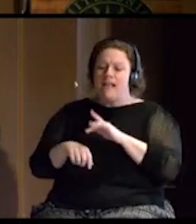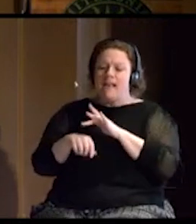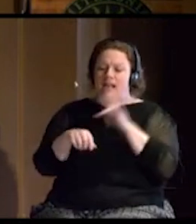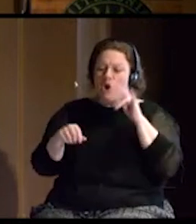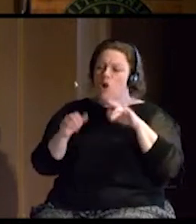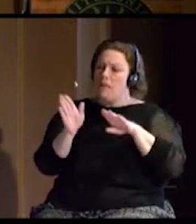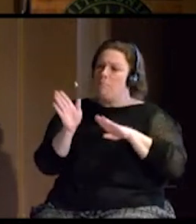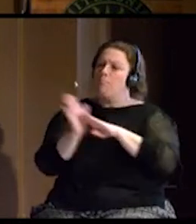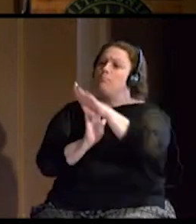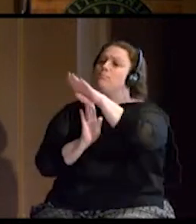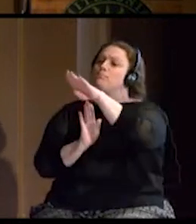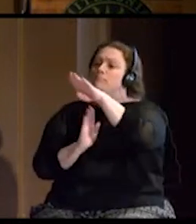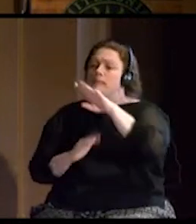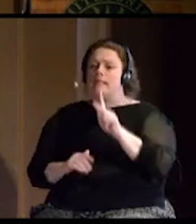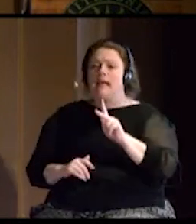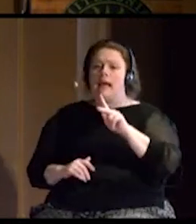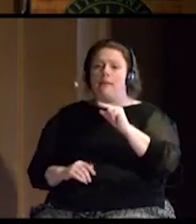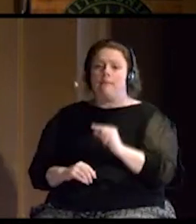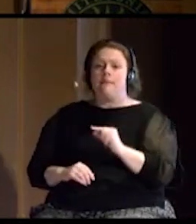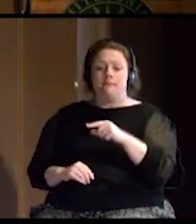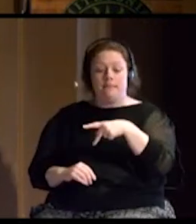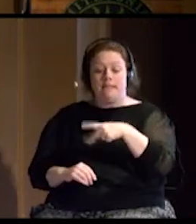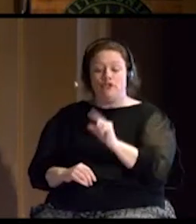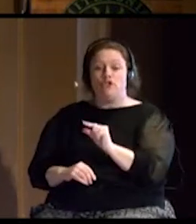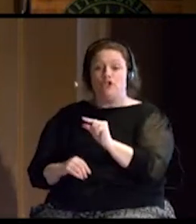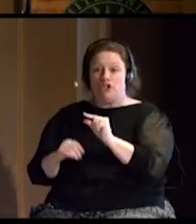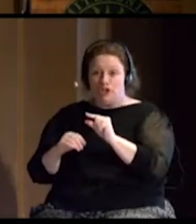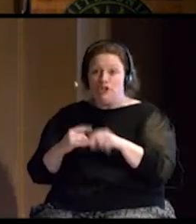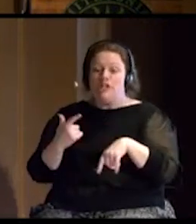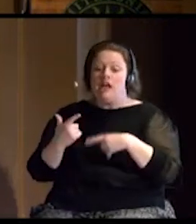after the K-Pg, followed by a rate slowdown.